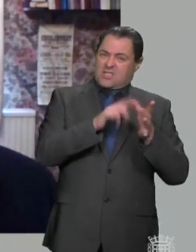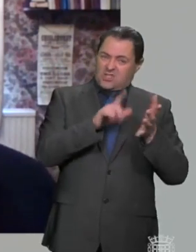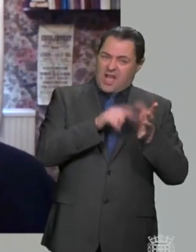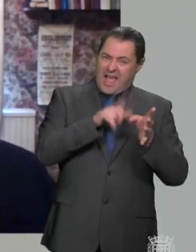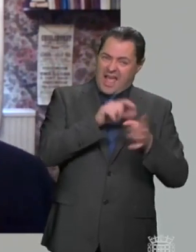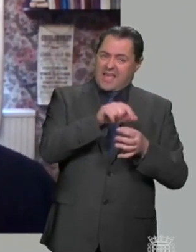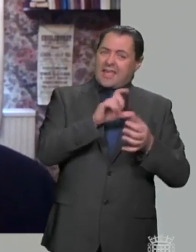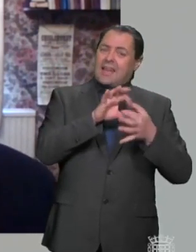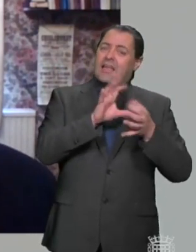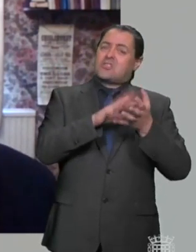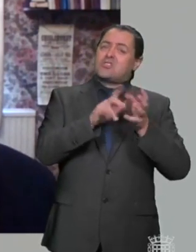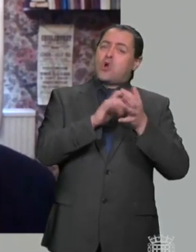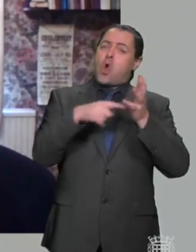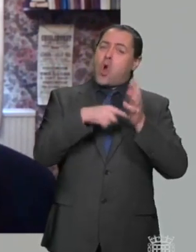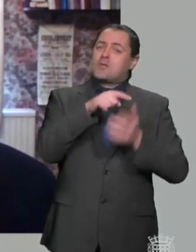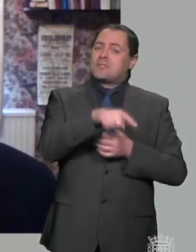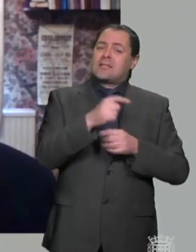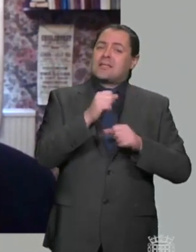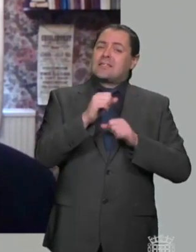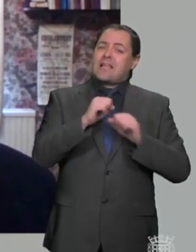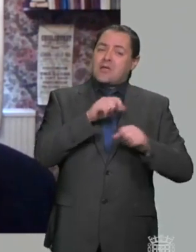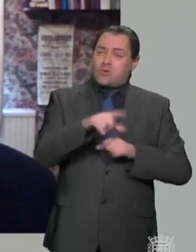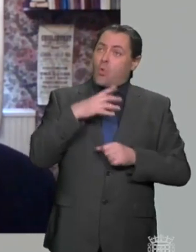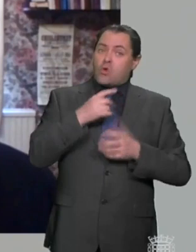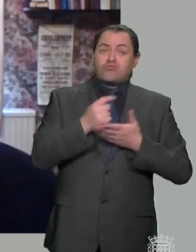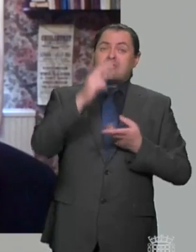that when they seek to get a reduced level of rent to reflect their reduced turnover,